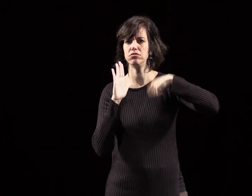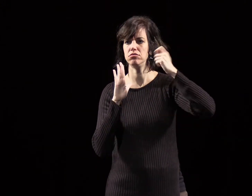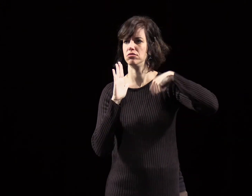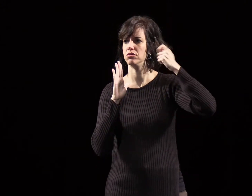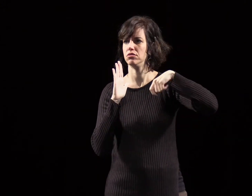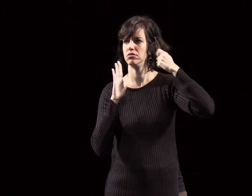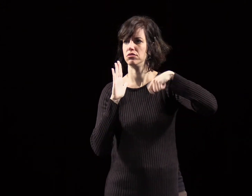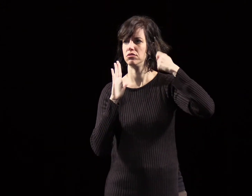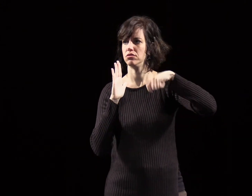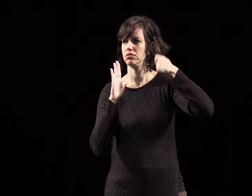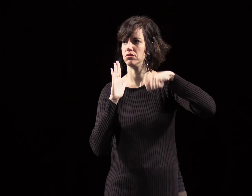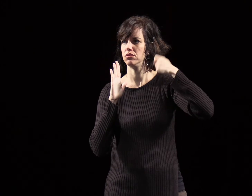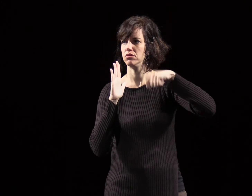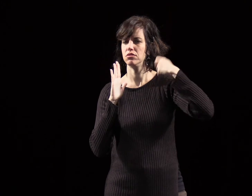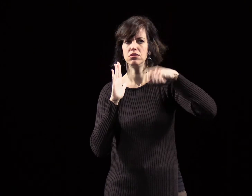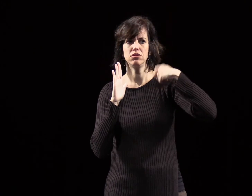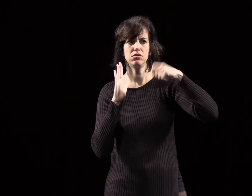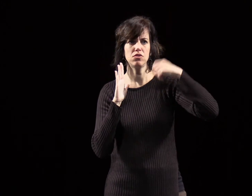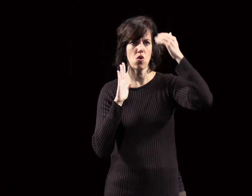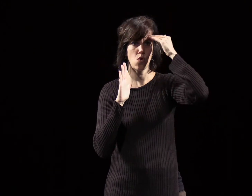It was video recorded.